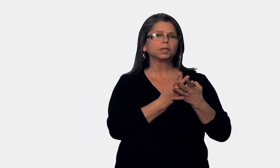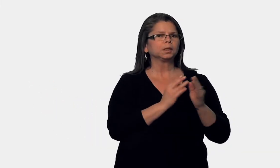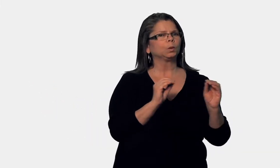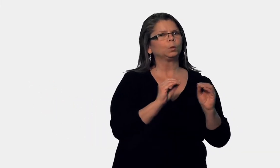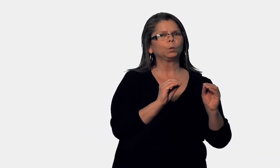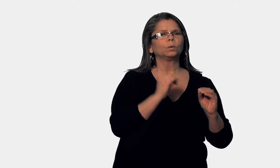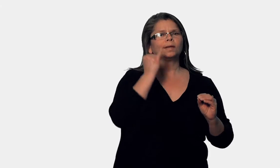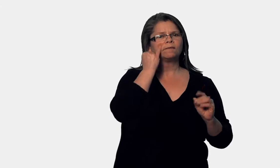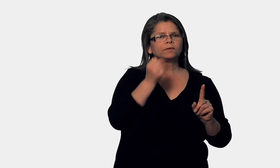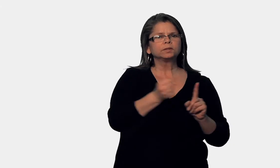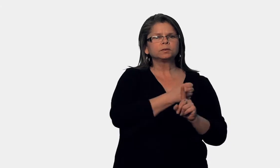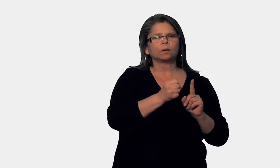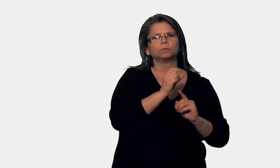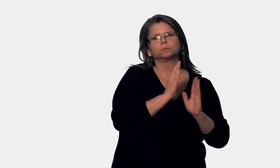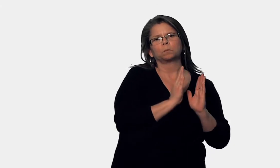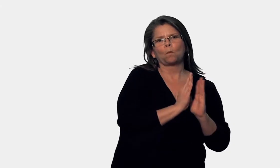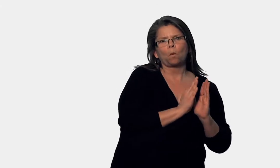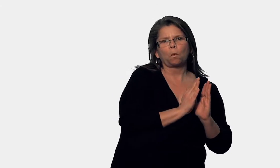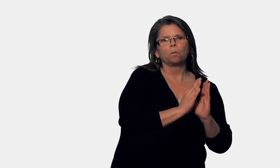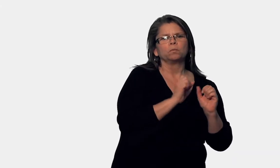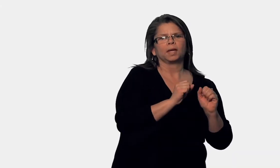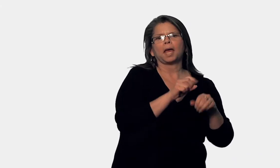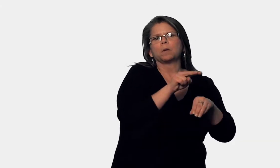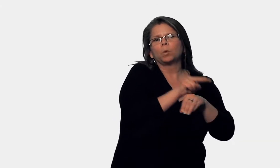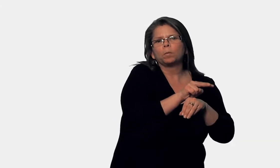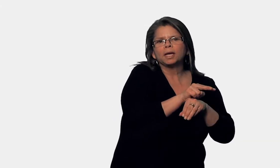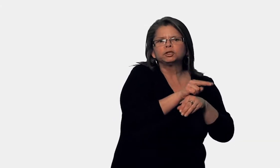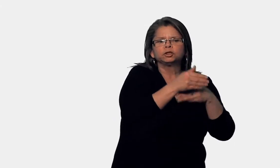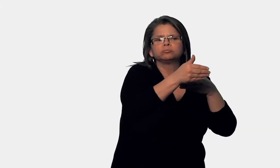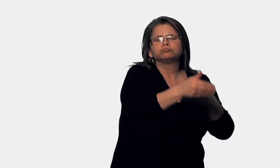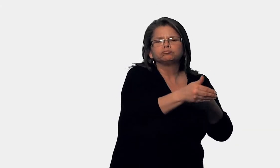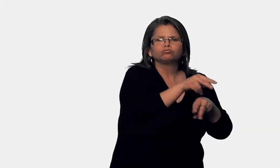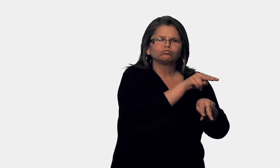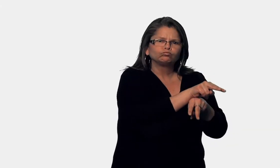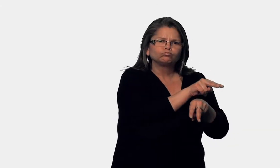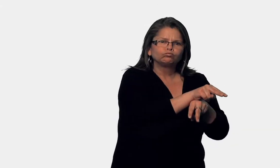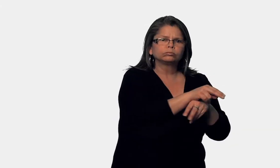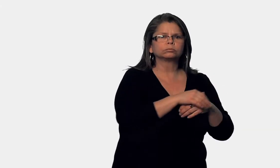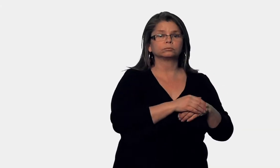if the incident was considered minor, but may be released on probation for a certain period.